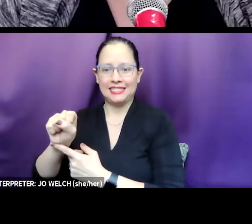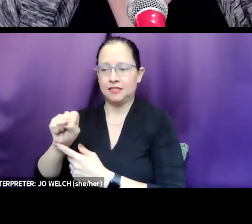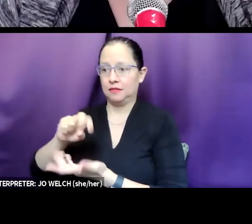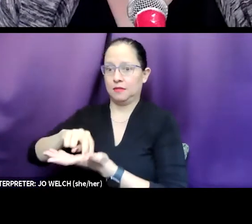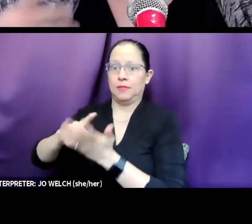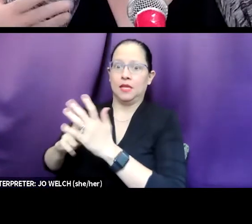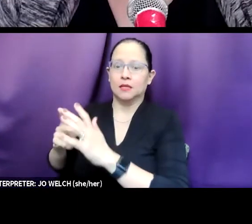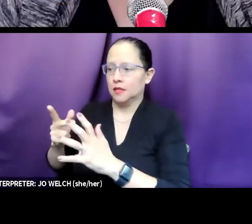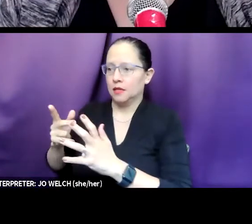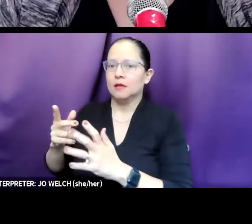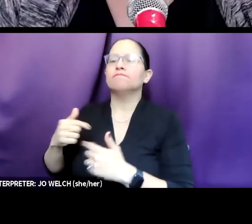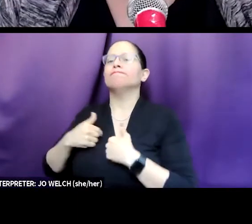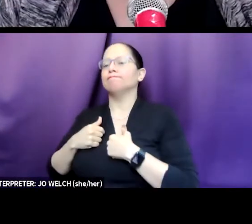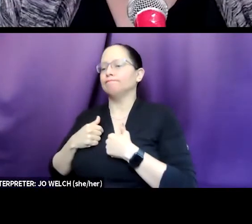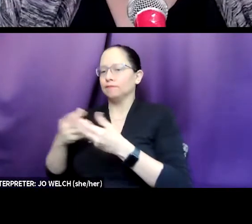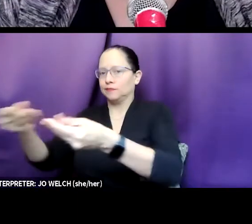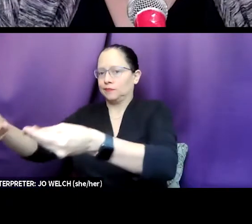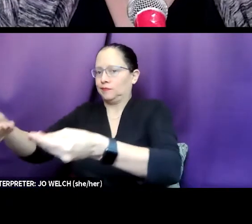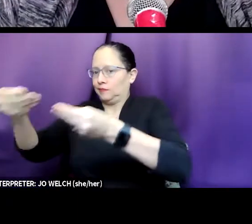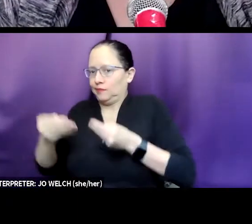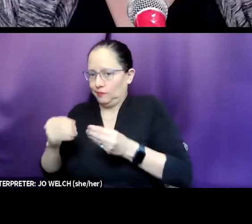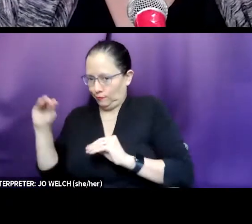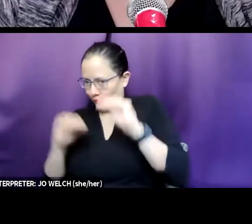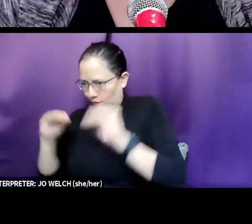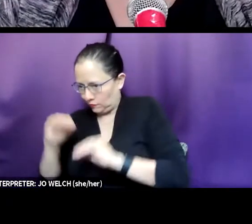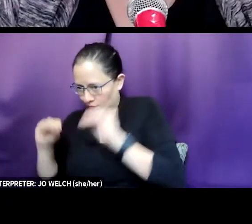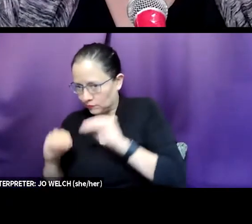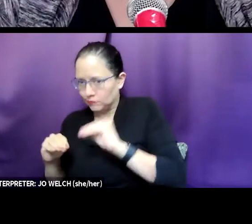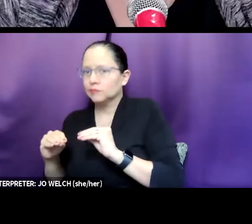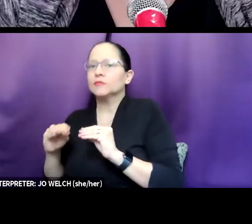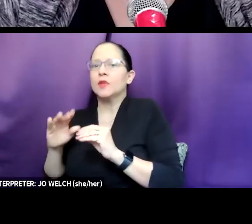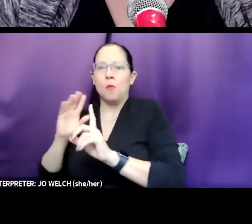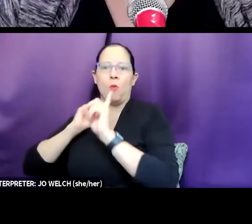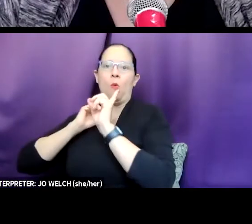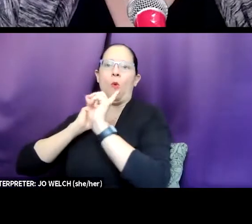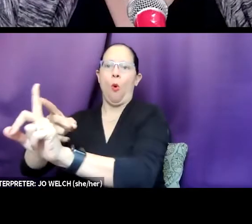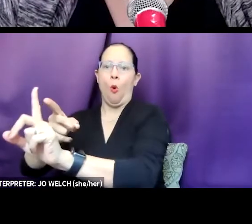it's because it needs this specific definitional criteria.